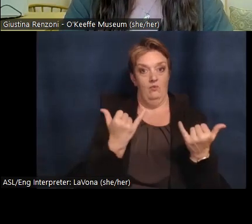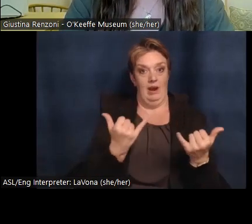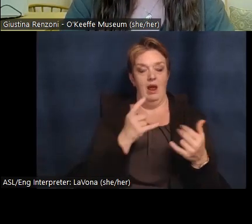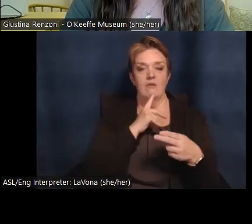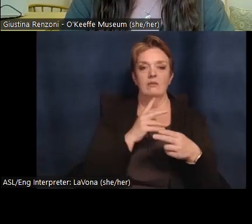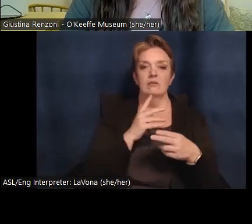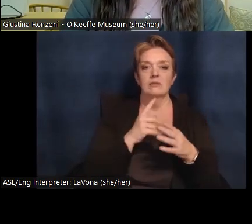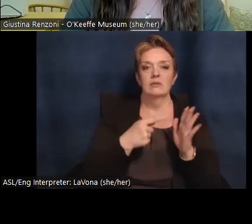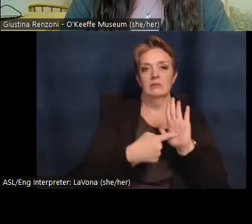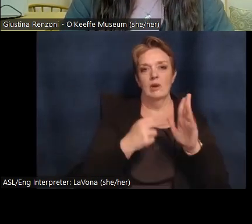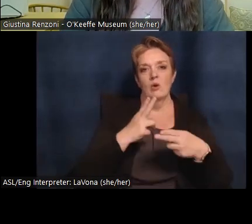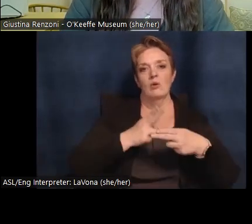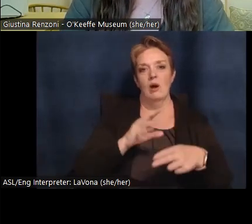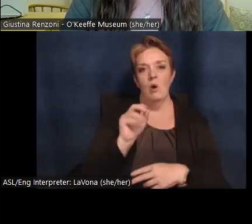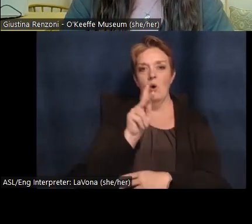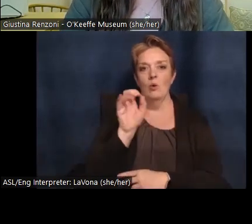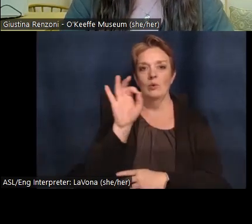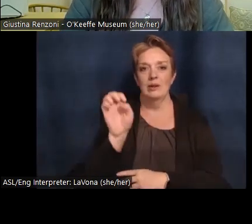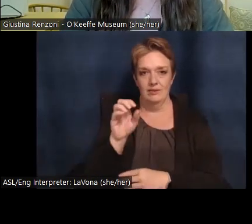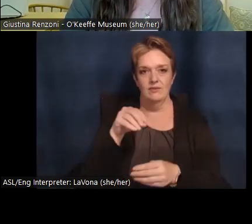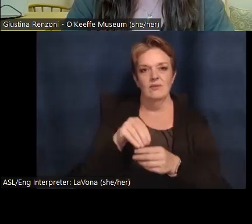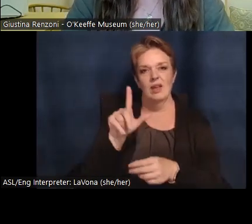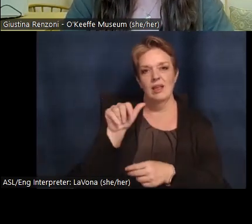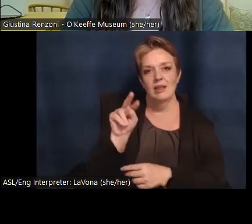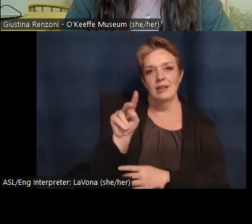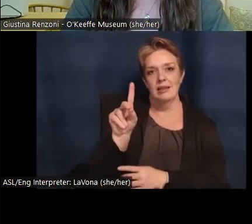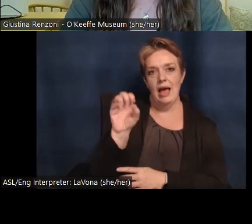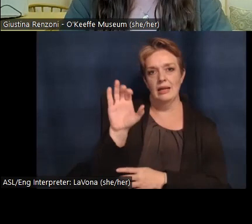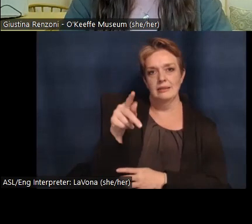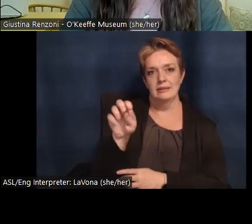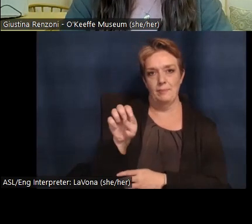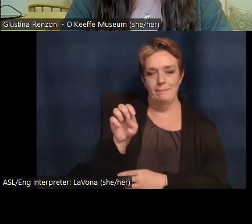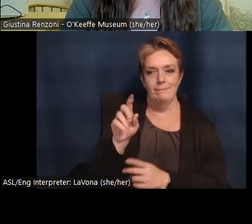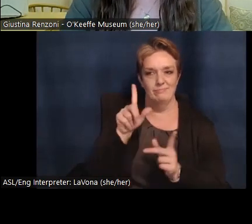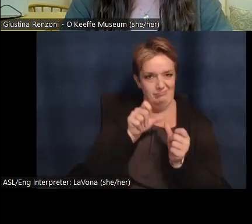It's open until April 2023 and it explores O’Keeffe's many camping trips throughout her lifetime